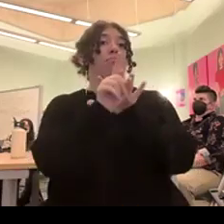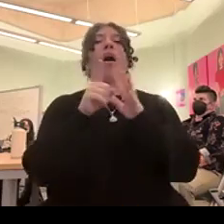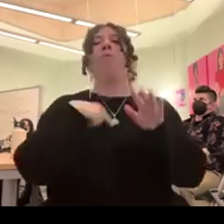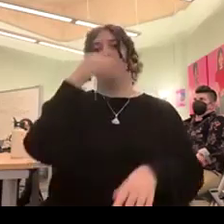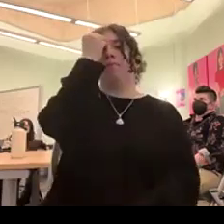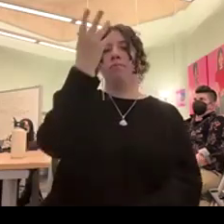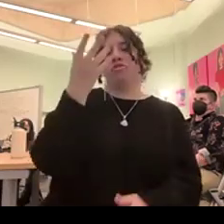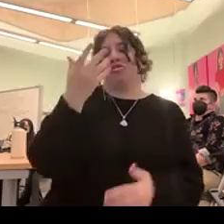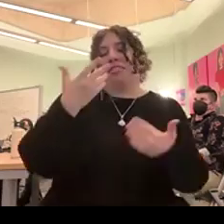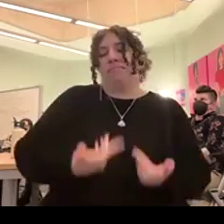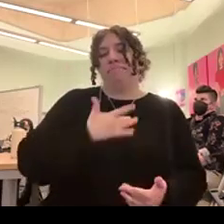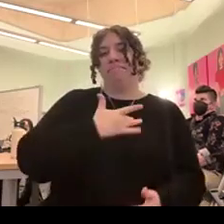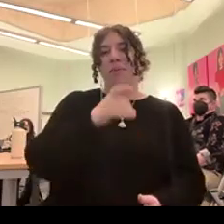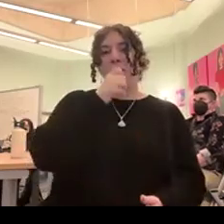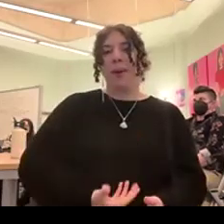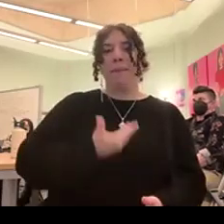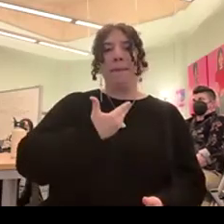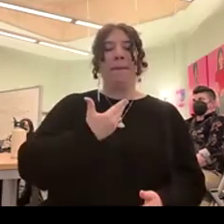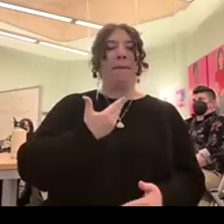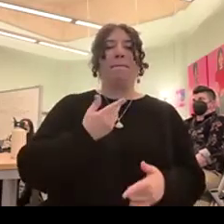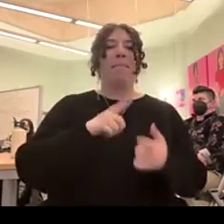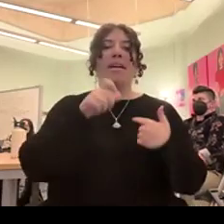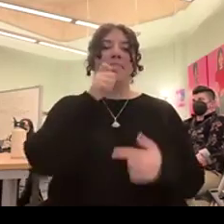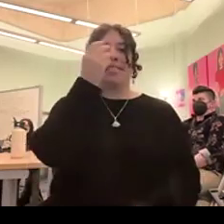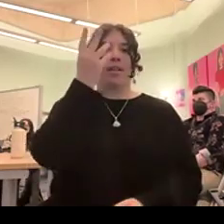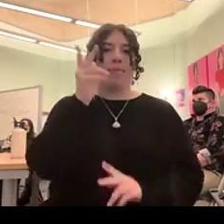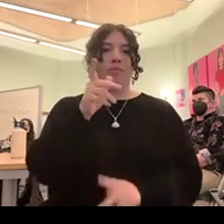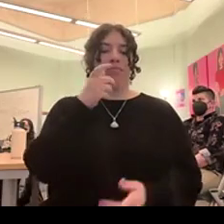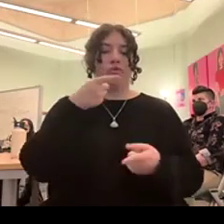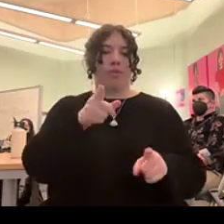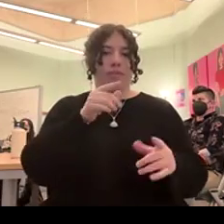I probably would have disclosed it just because of who I am. But since it didn't come up,